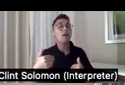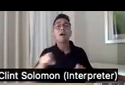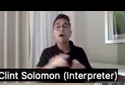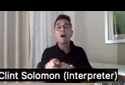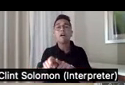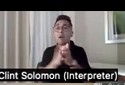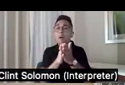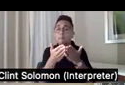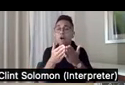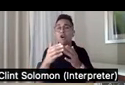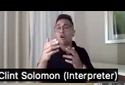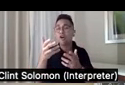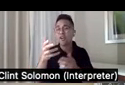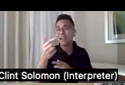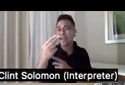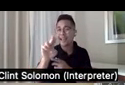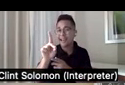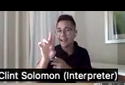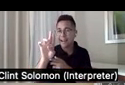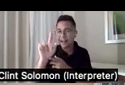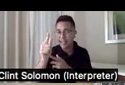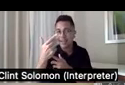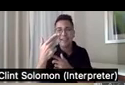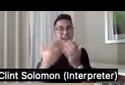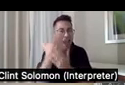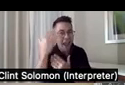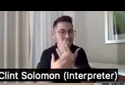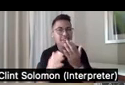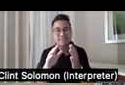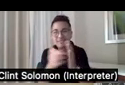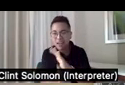and that would be especially important for the children's who are blind or visually impaired